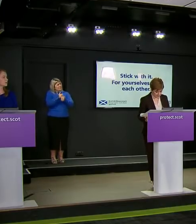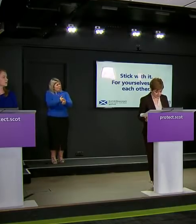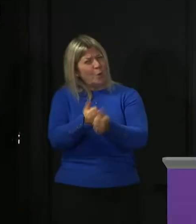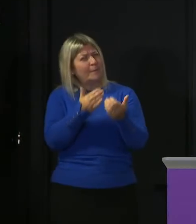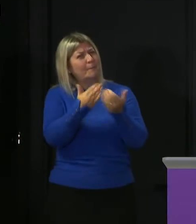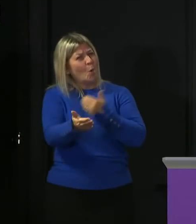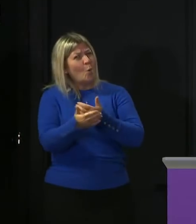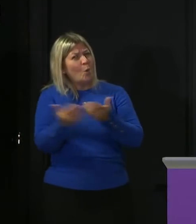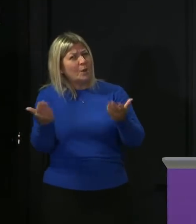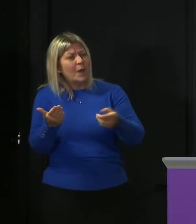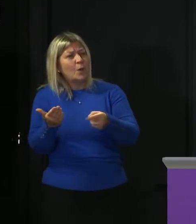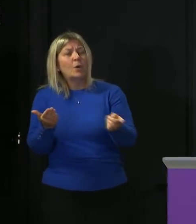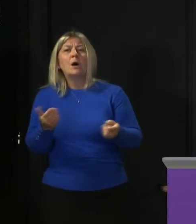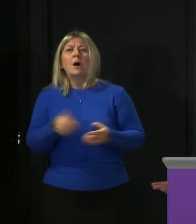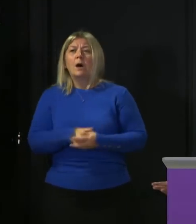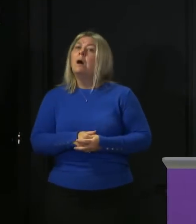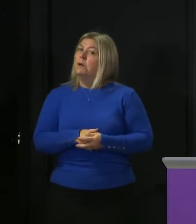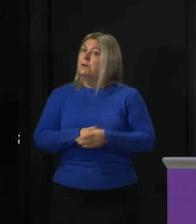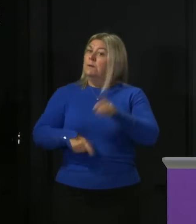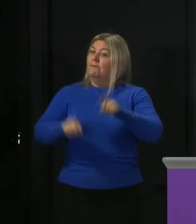Football clubs play an important role in their communities.